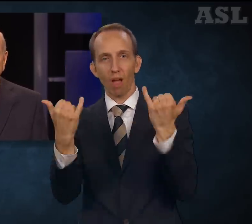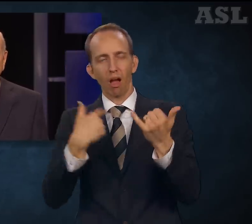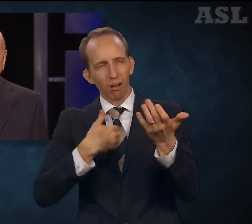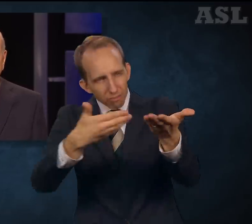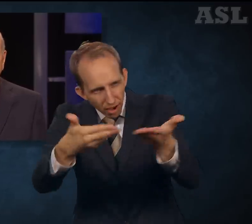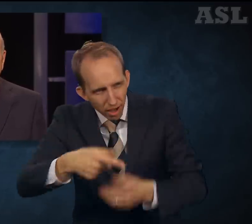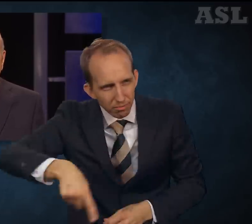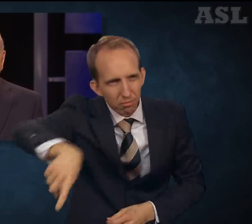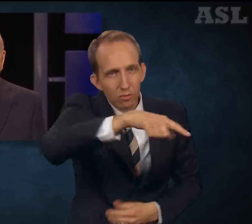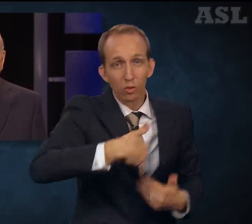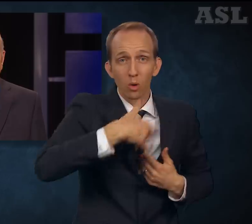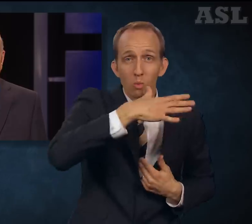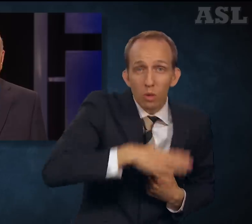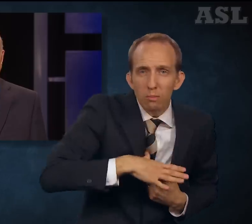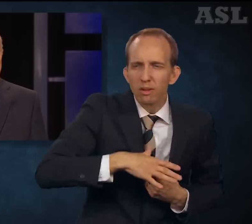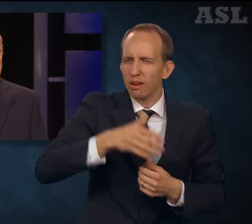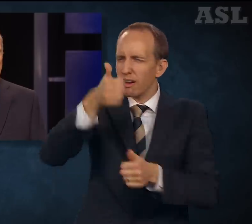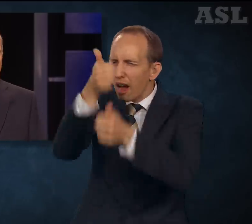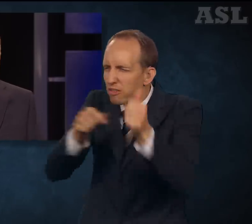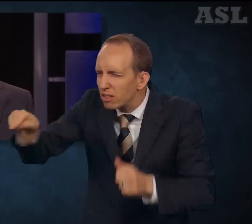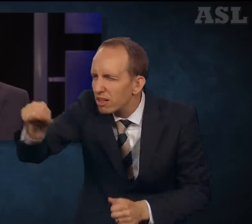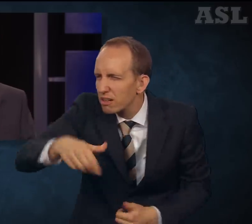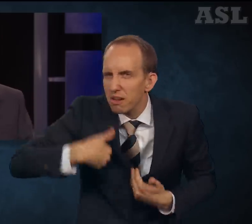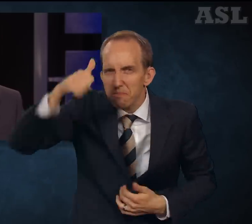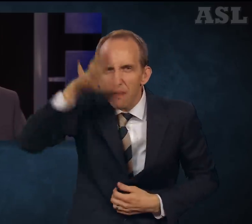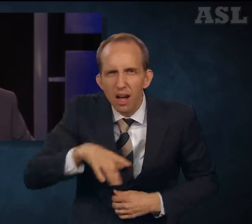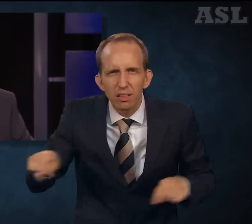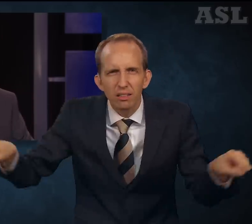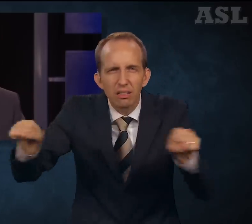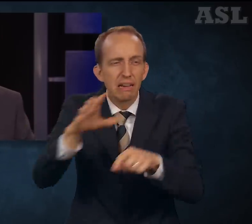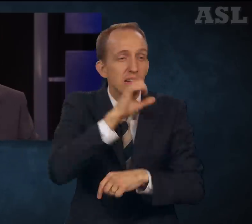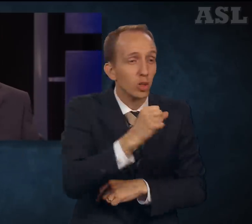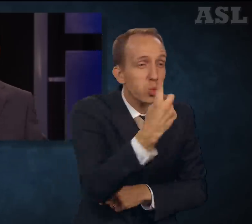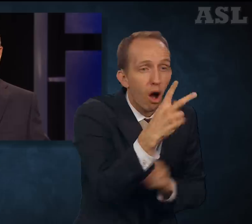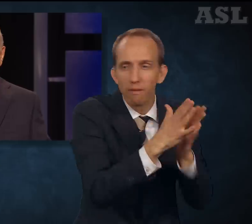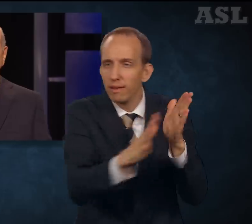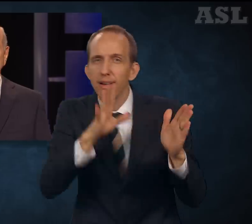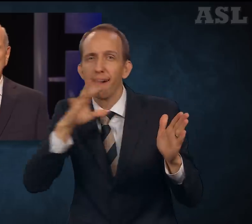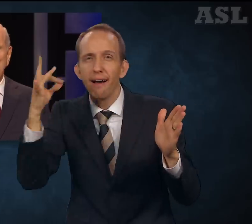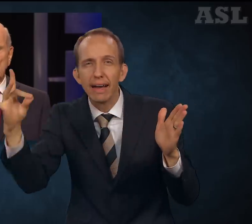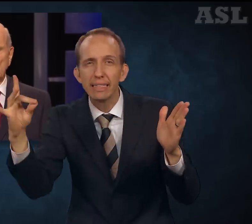SO NOW, I AM INVITING EVERY YOUNG WOMAN AND EVERY YOUNG